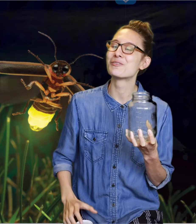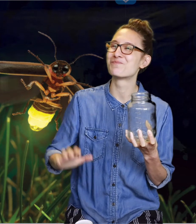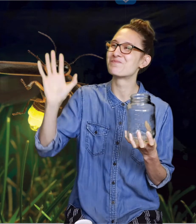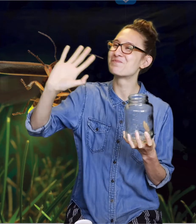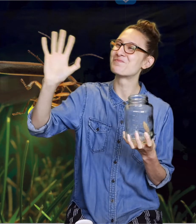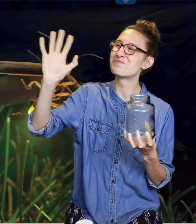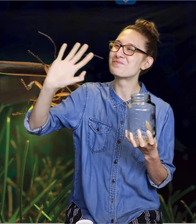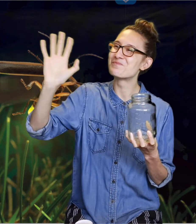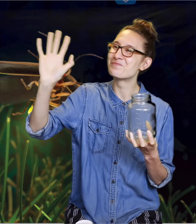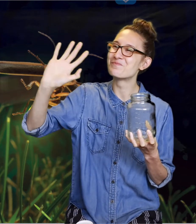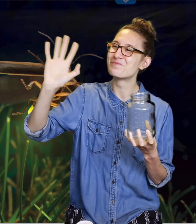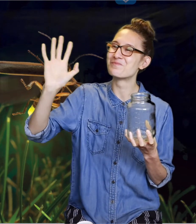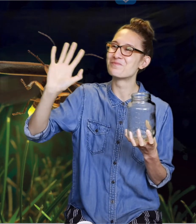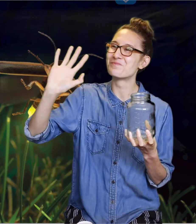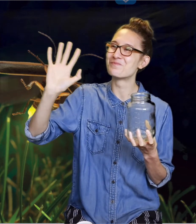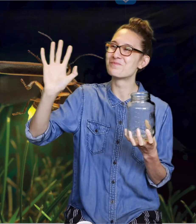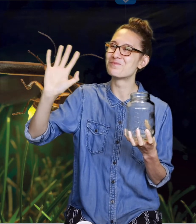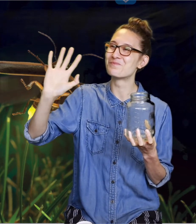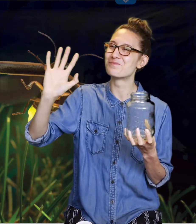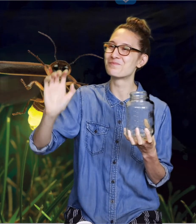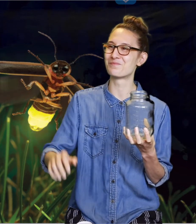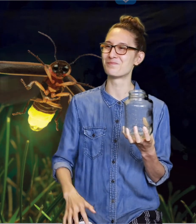Bye!